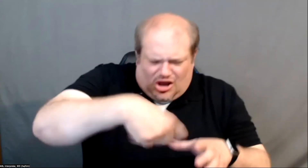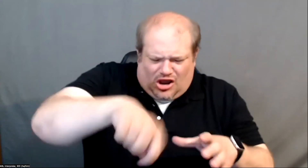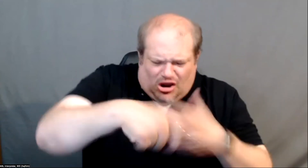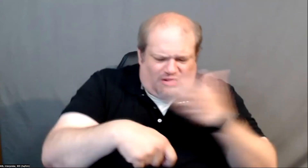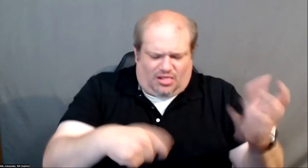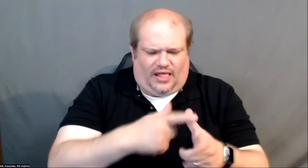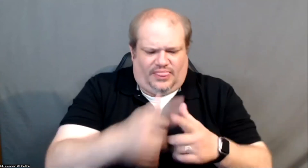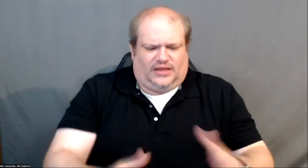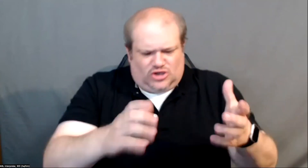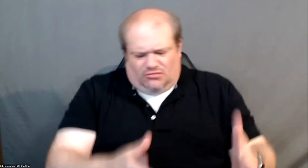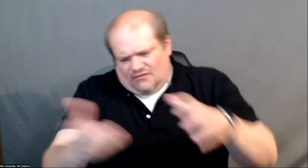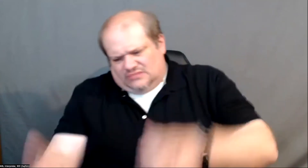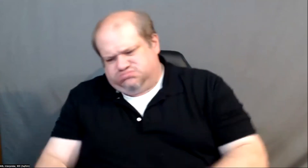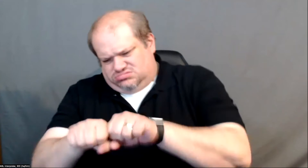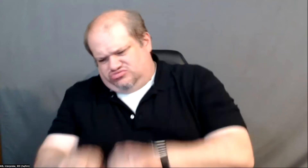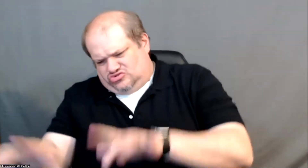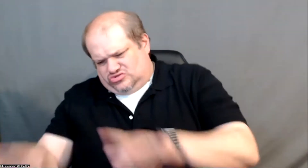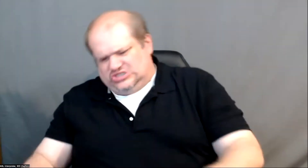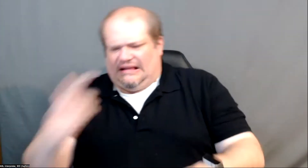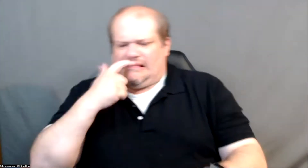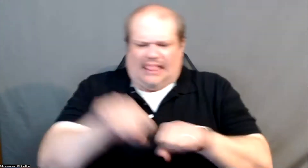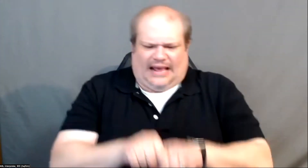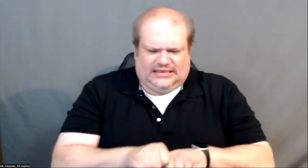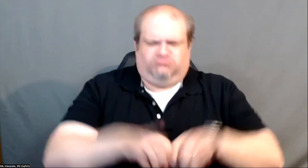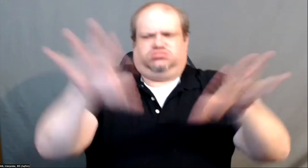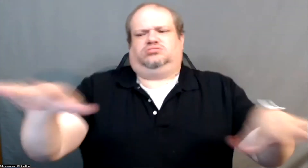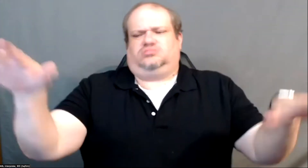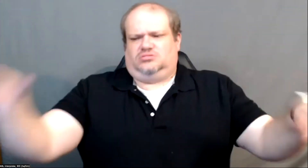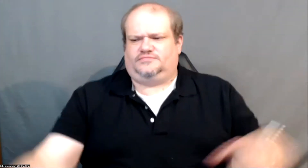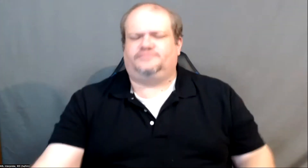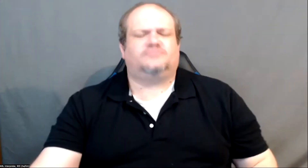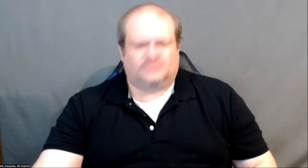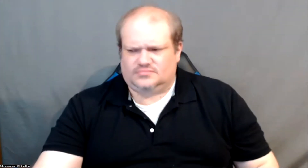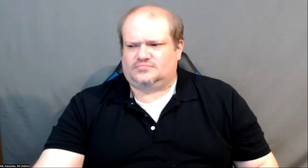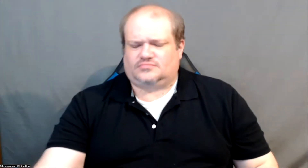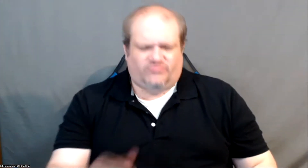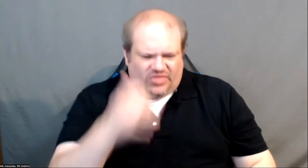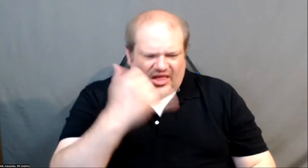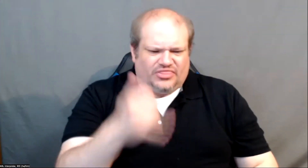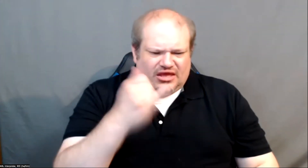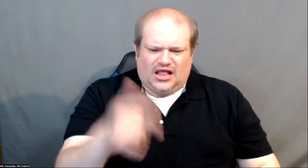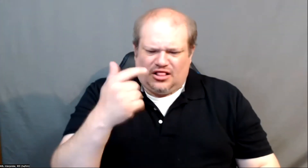It hits the floor. Shards of glass fly across the room, the yellow-green sugary concoction is everywhere.